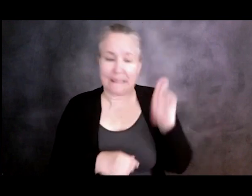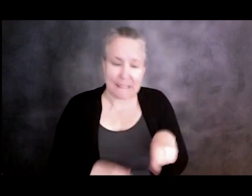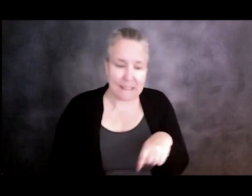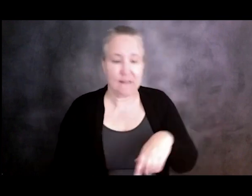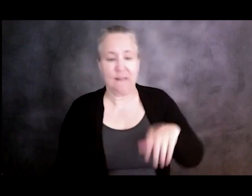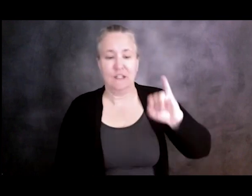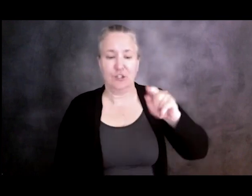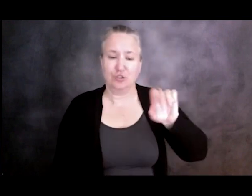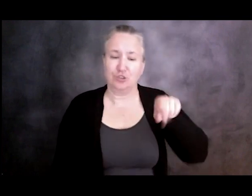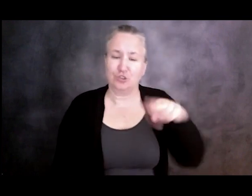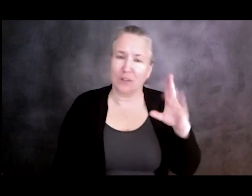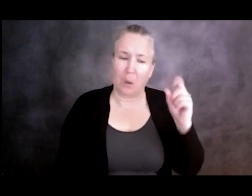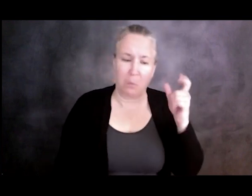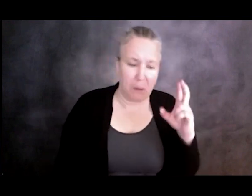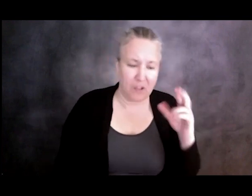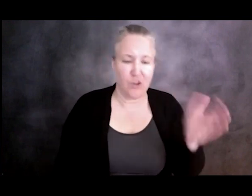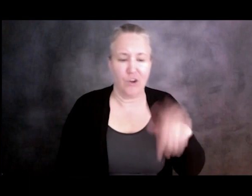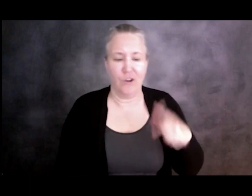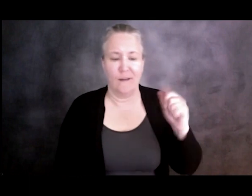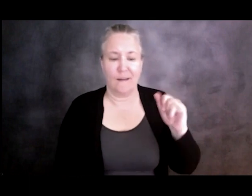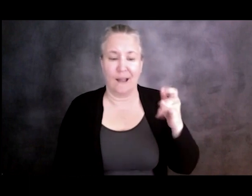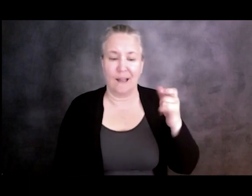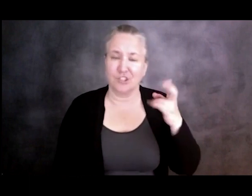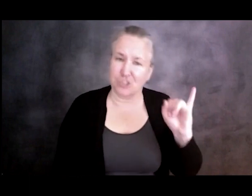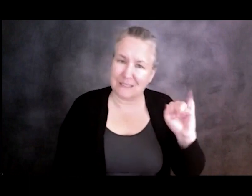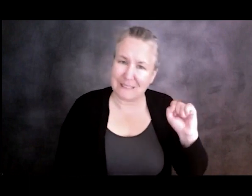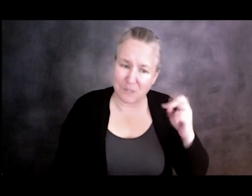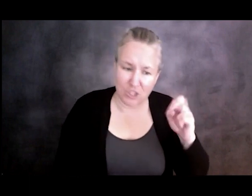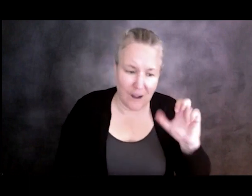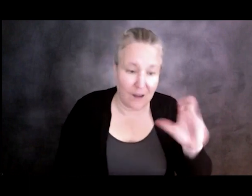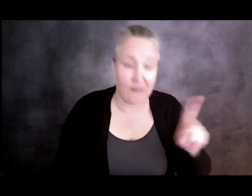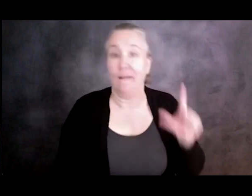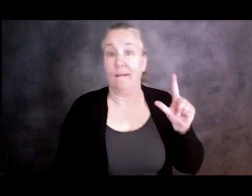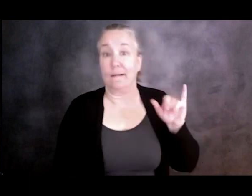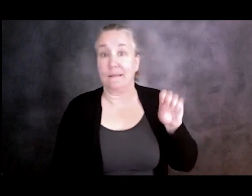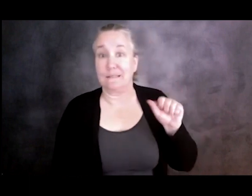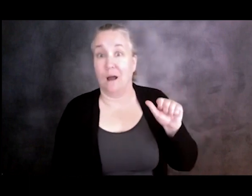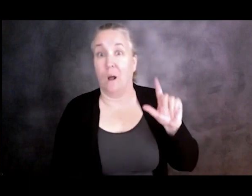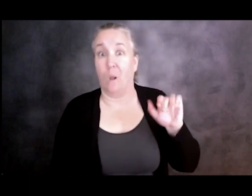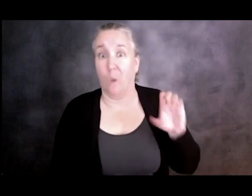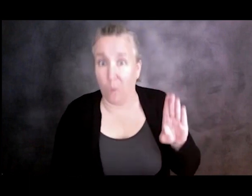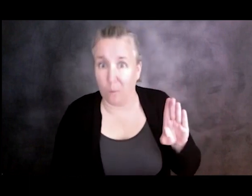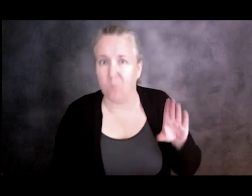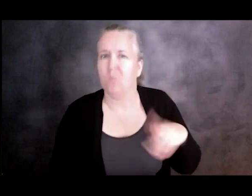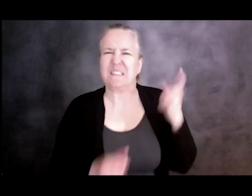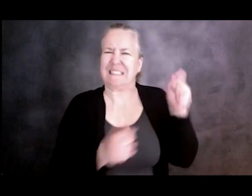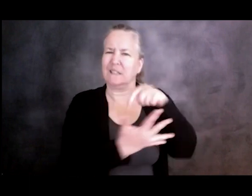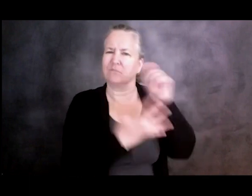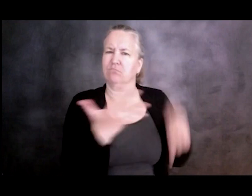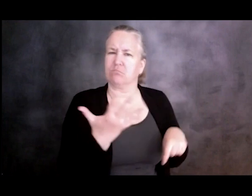They've never compromised on what they've done, and they've demonstrated that ideas and theory can shift the world. But then we need people like you and me.